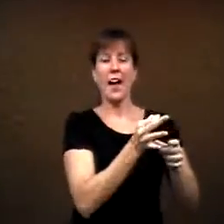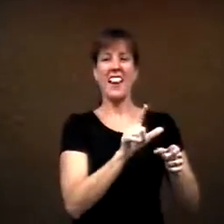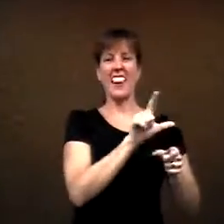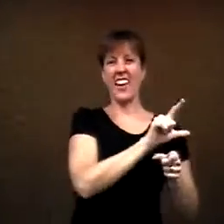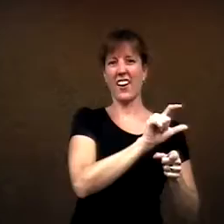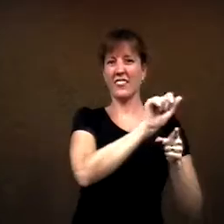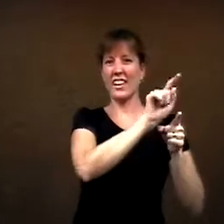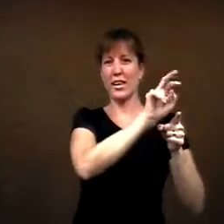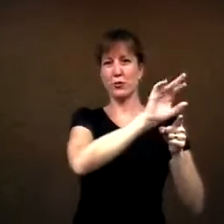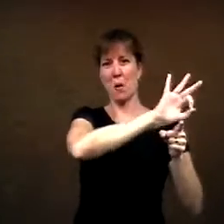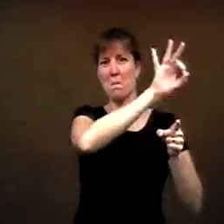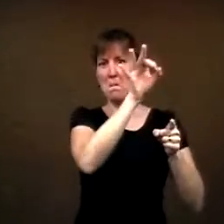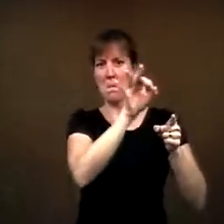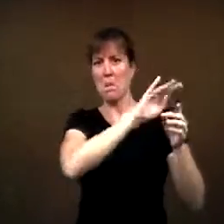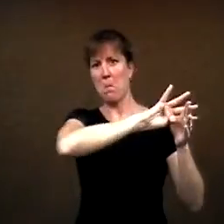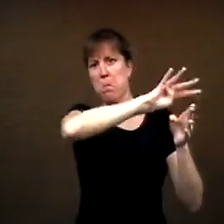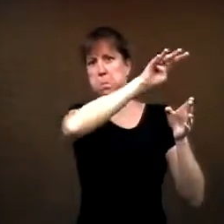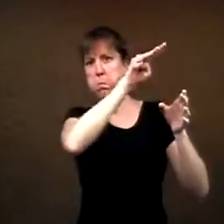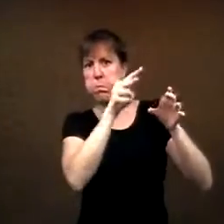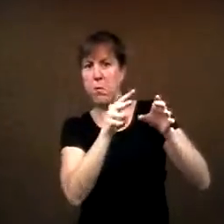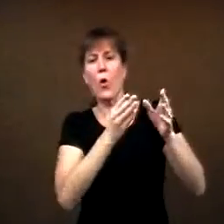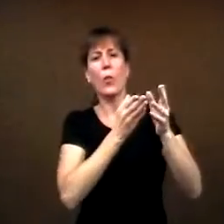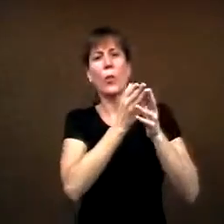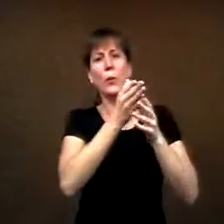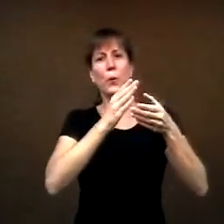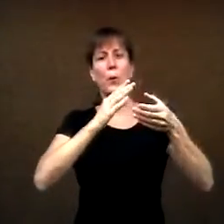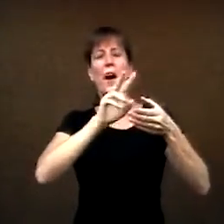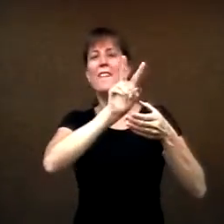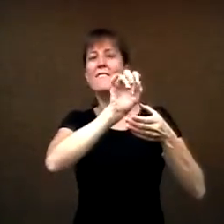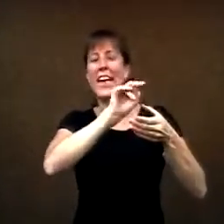The blood is going to return, through structures called veins, although these are going to be